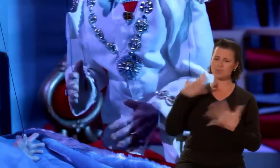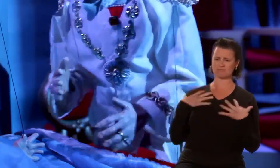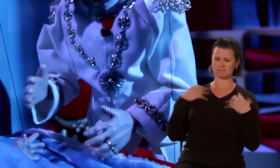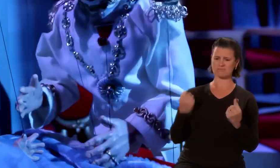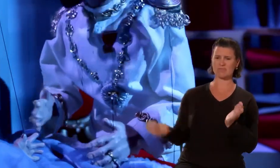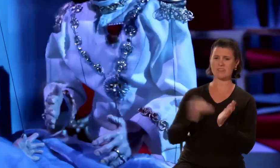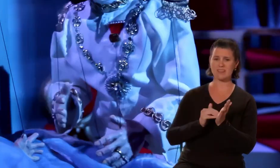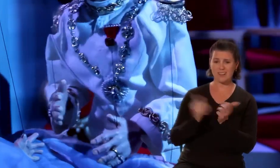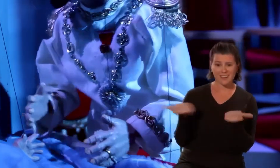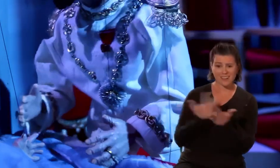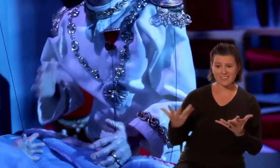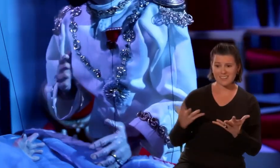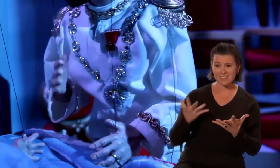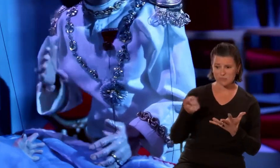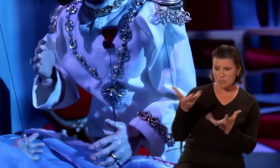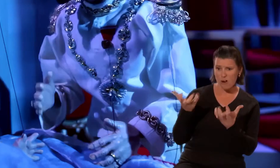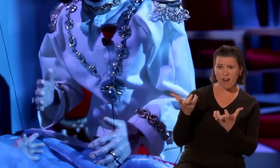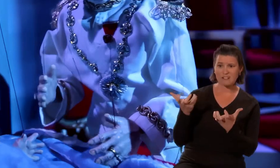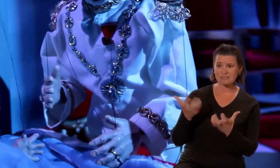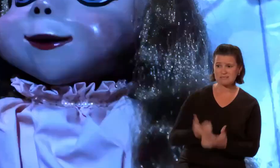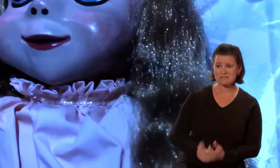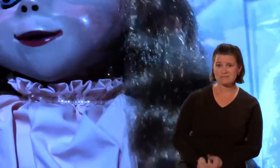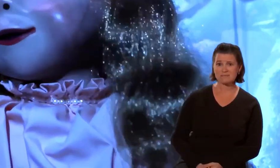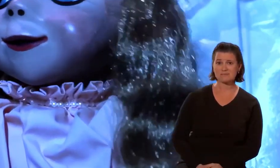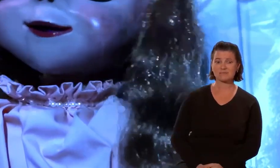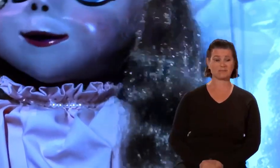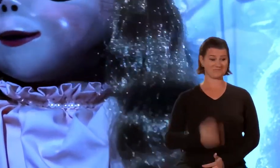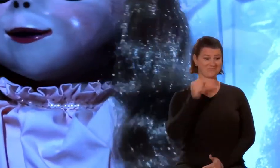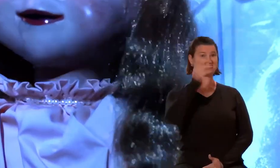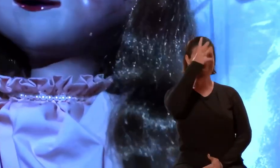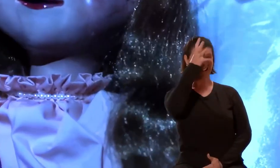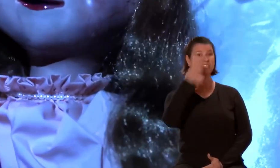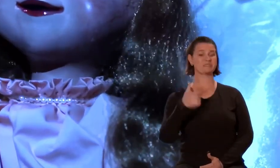Is there anything your heart desires? [Lenore] Yes, Daddy, I want the moon.